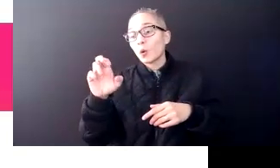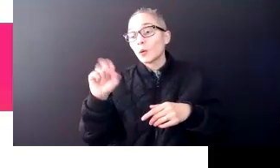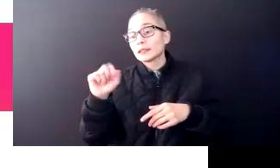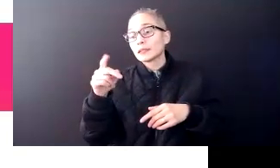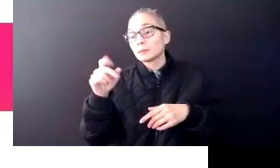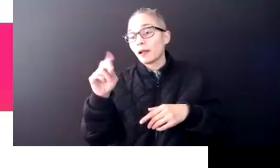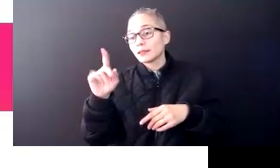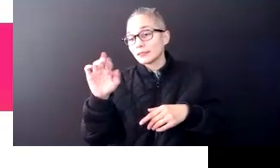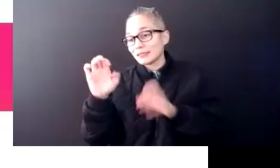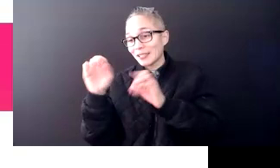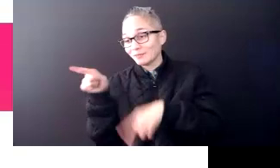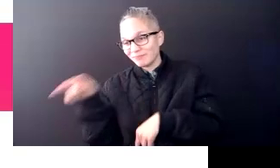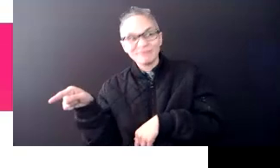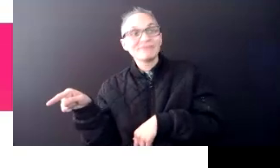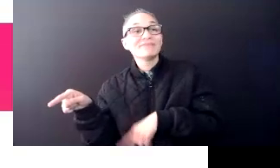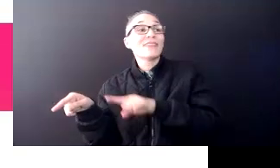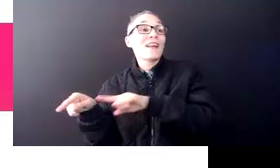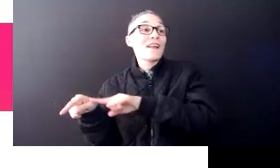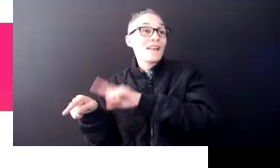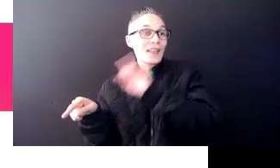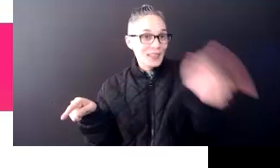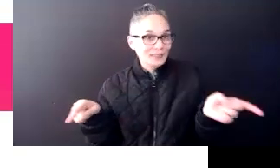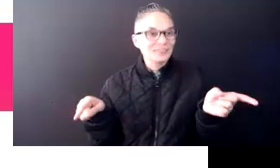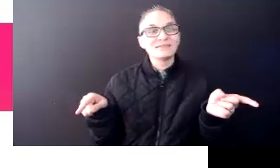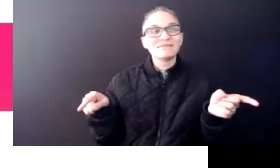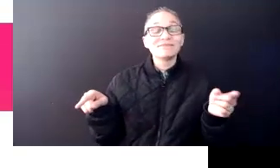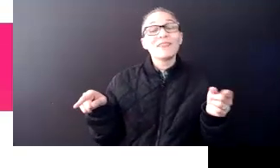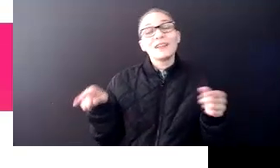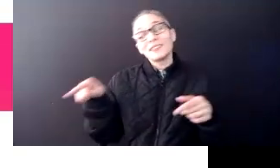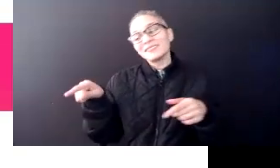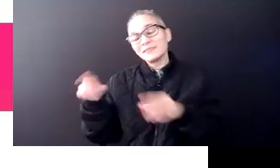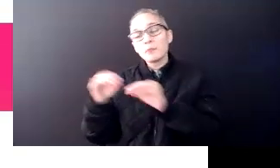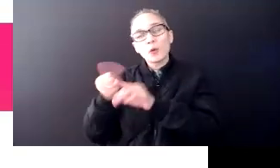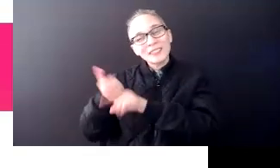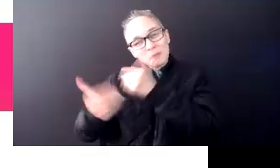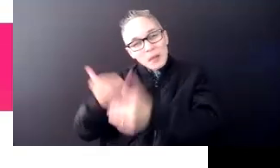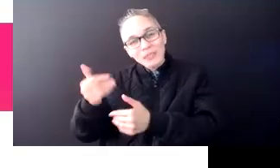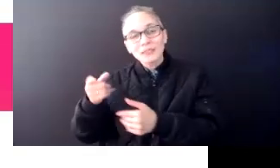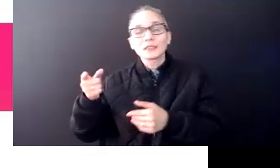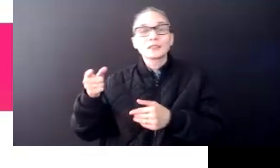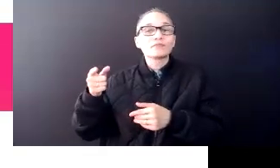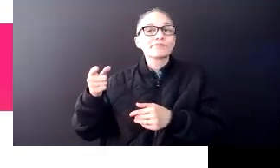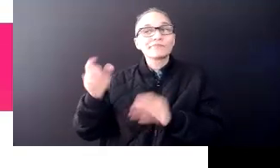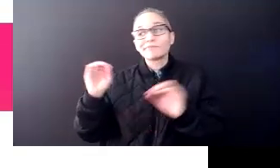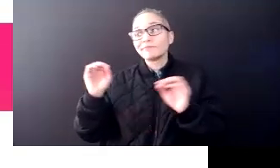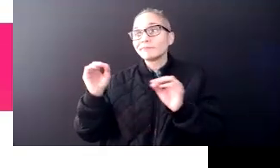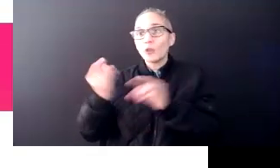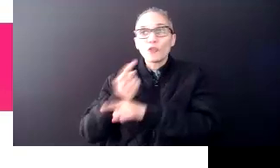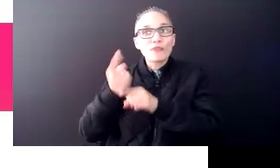And then these courses tend to be more self-paced. There's no regular interaction.